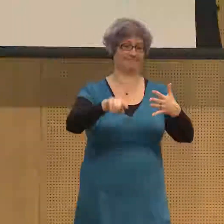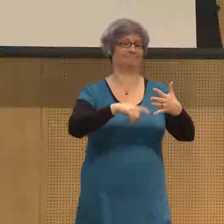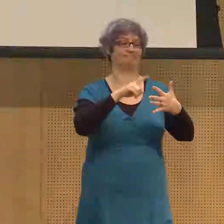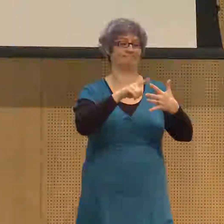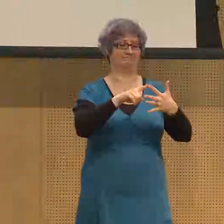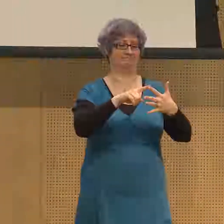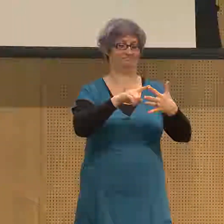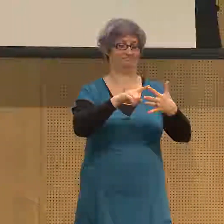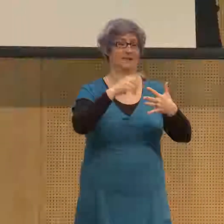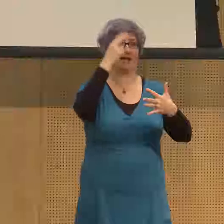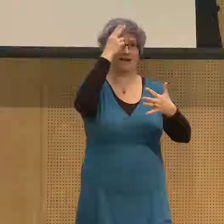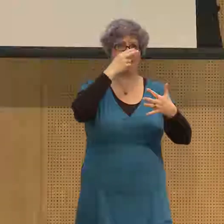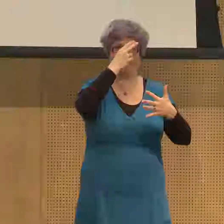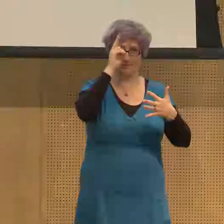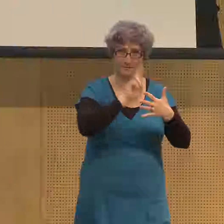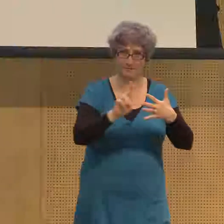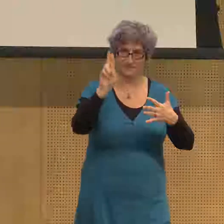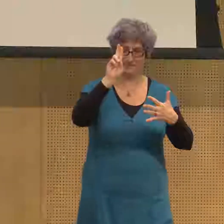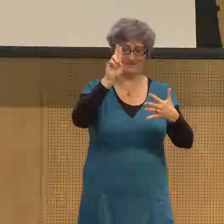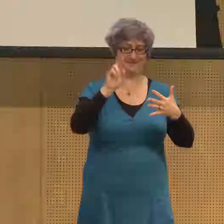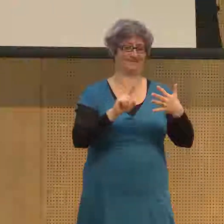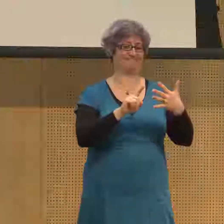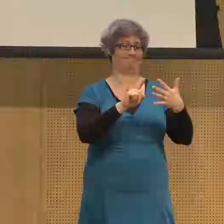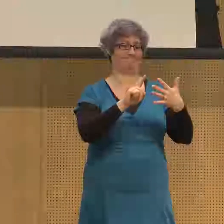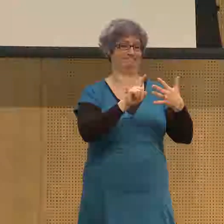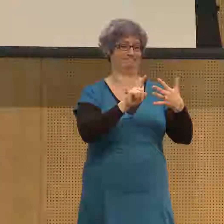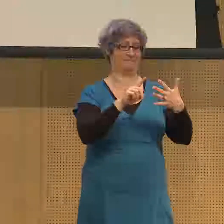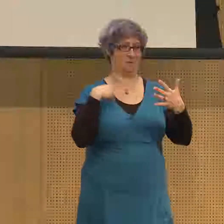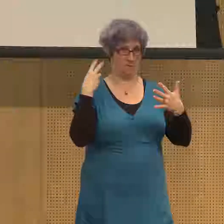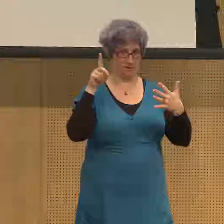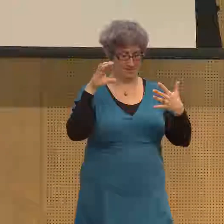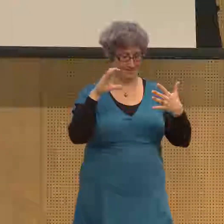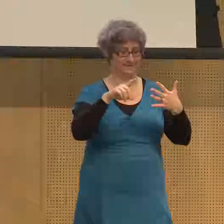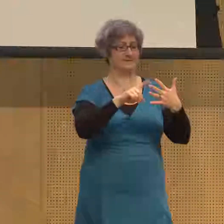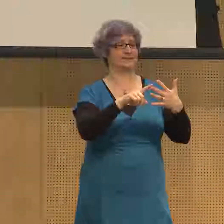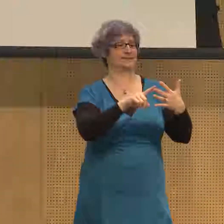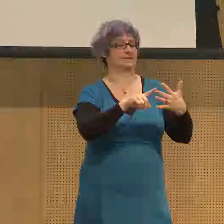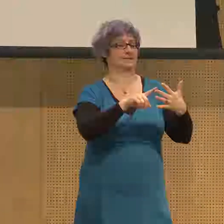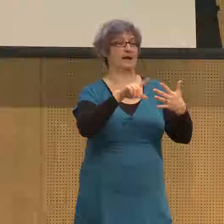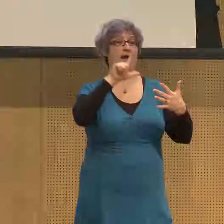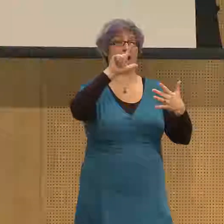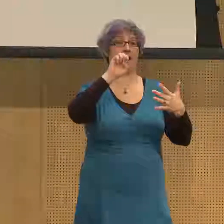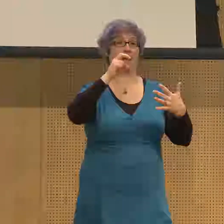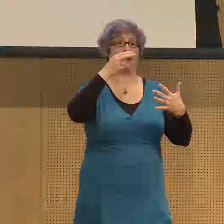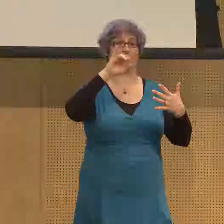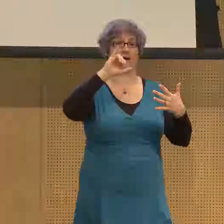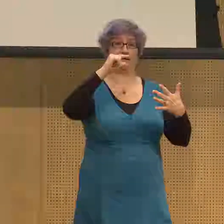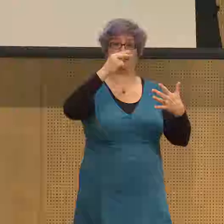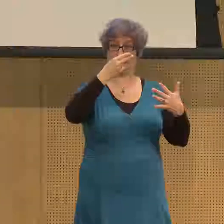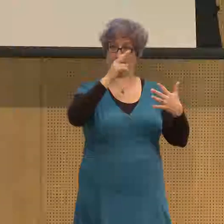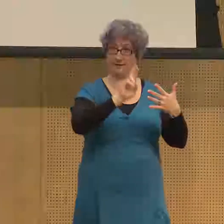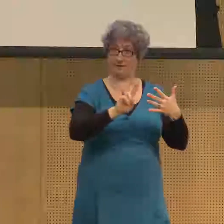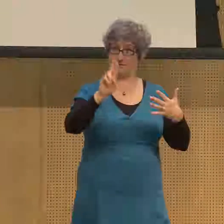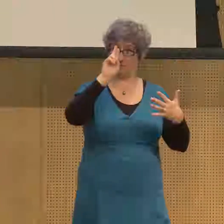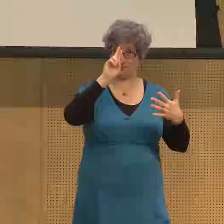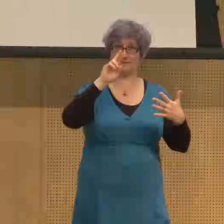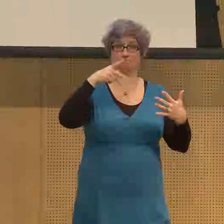MIT, Catholic University in Washington, DC,